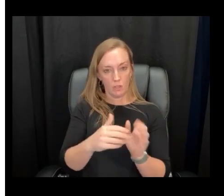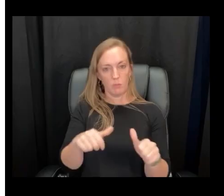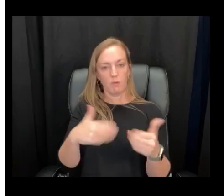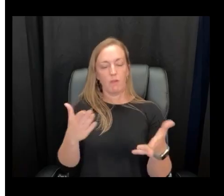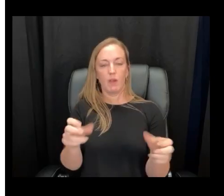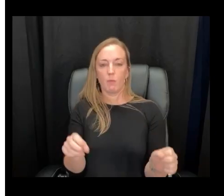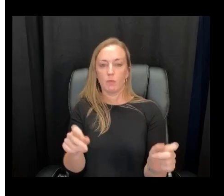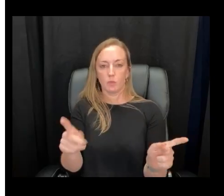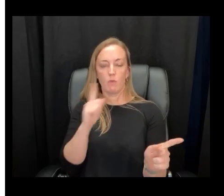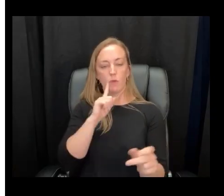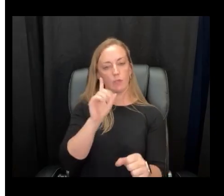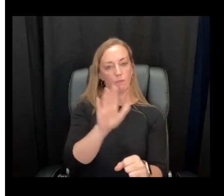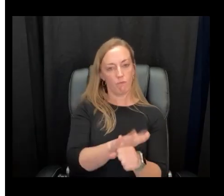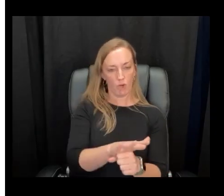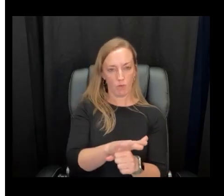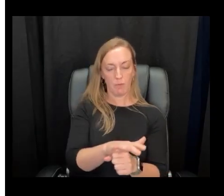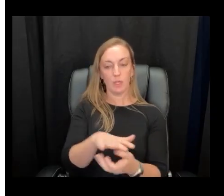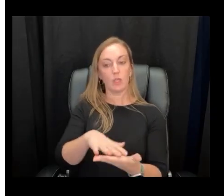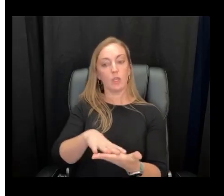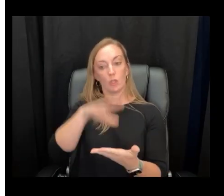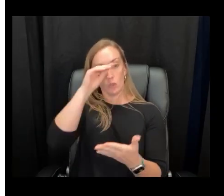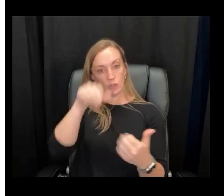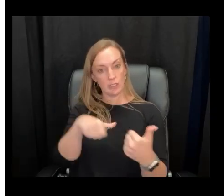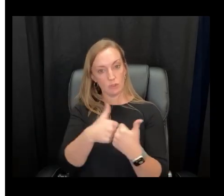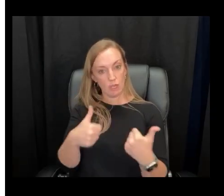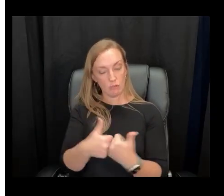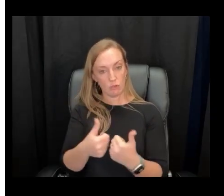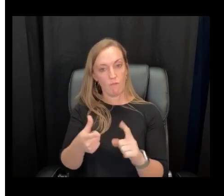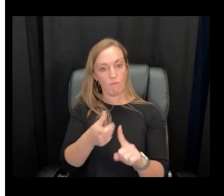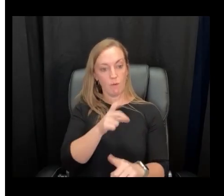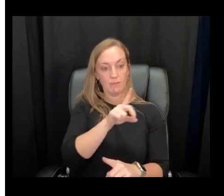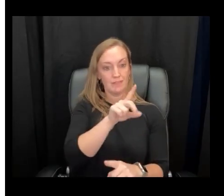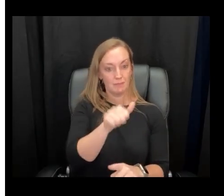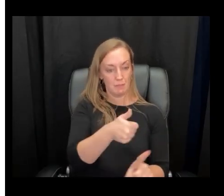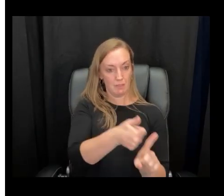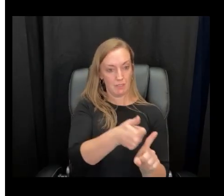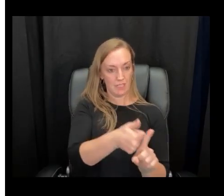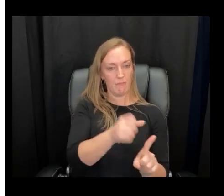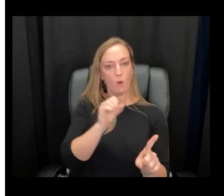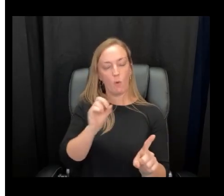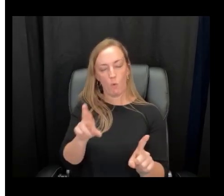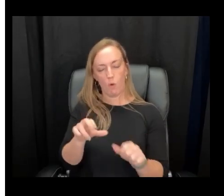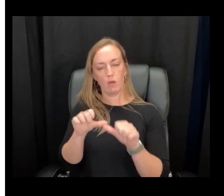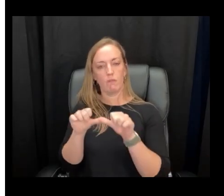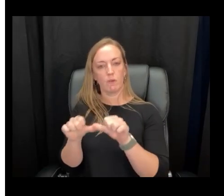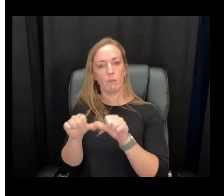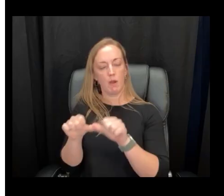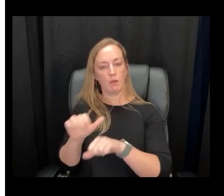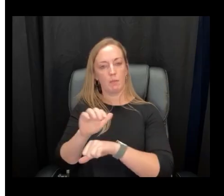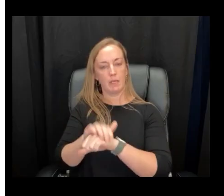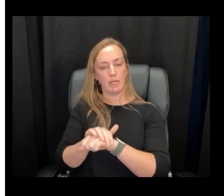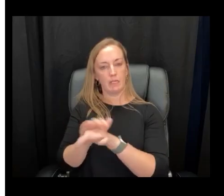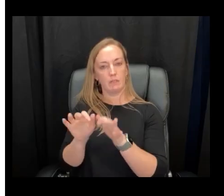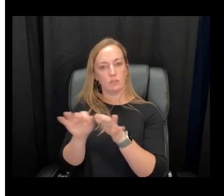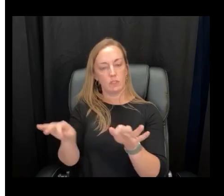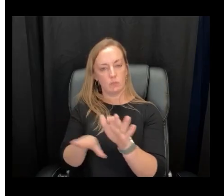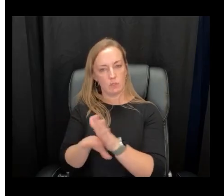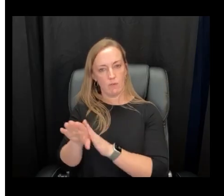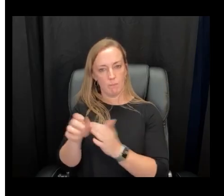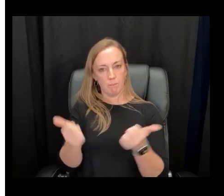stem from the disability or from ongoing English language development. And finally, how can